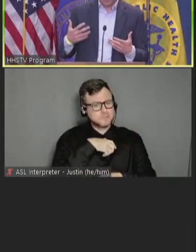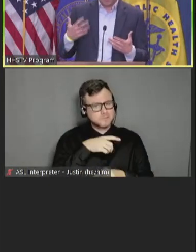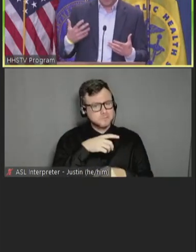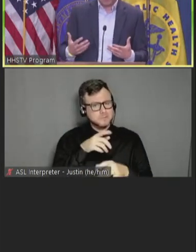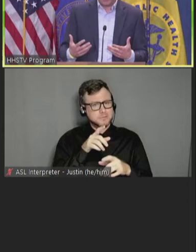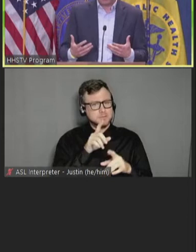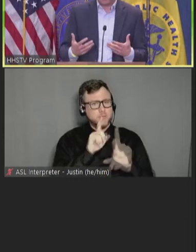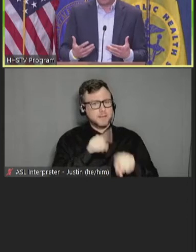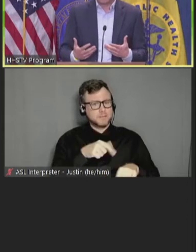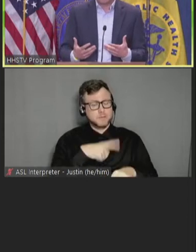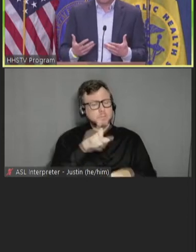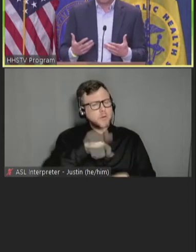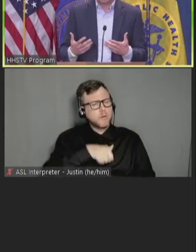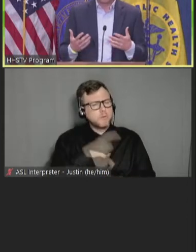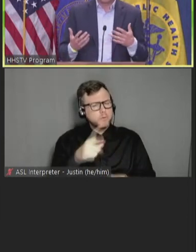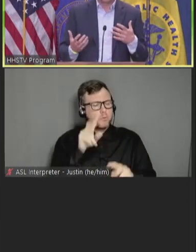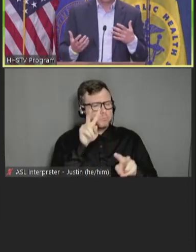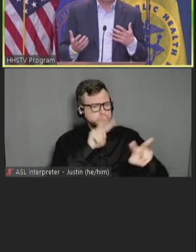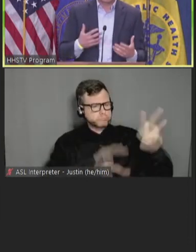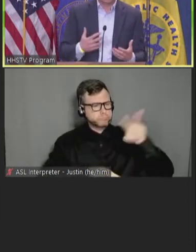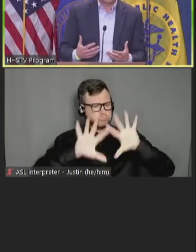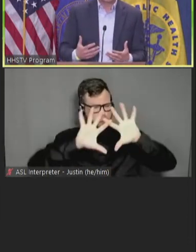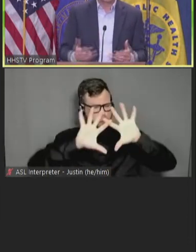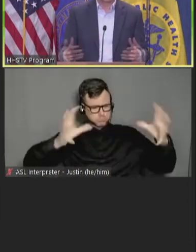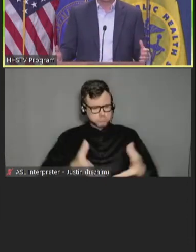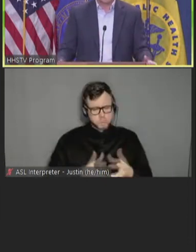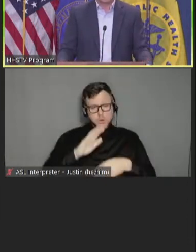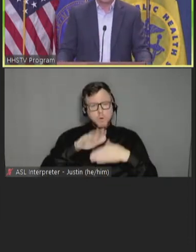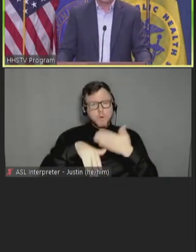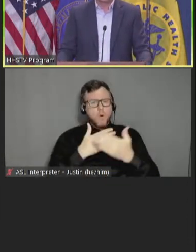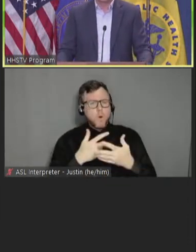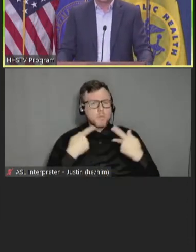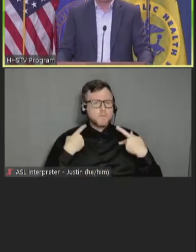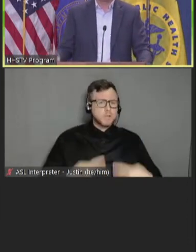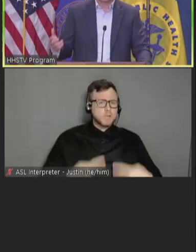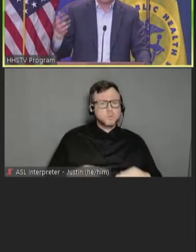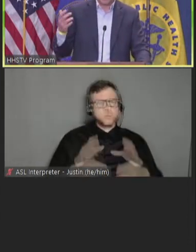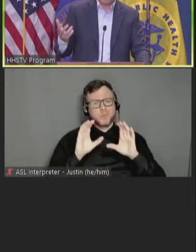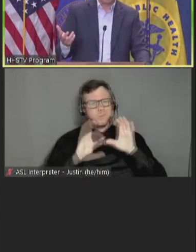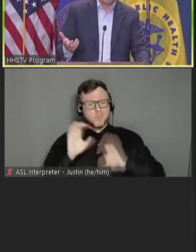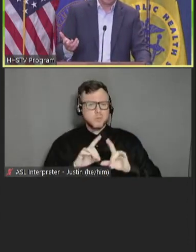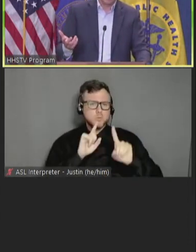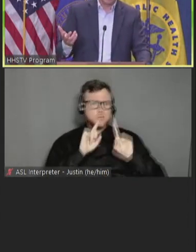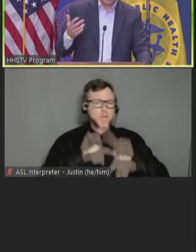comprehensive look at all of the physical-chemical interactions occurring between the adjuvant and